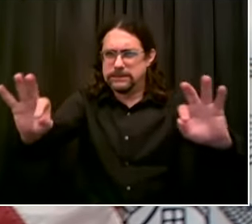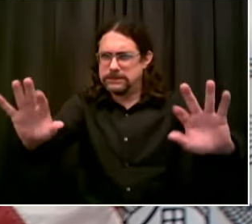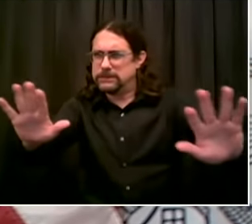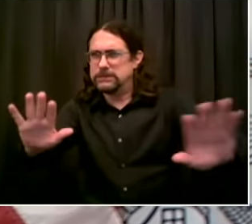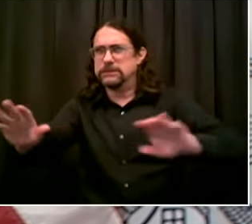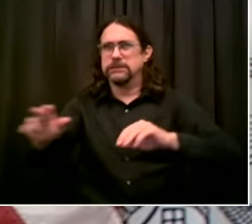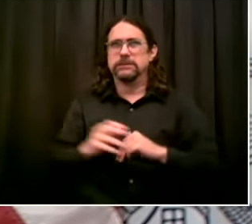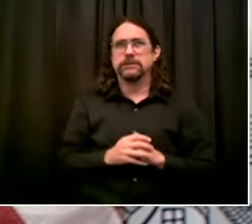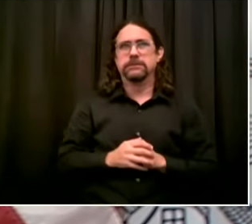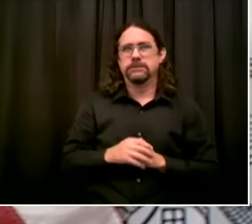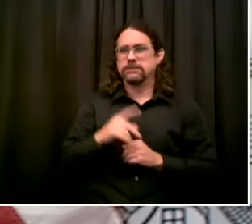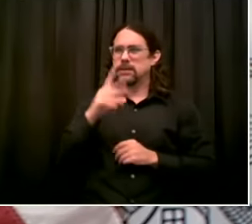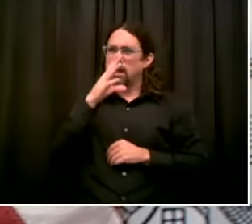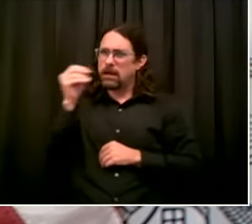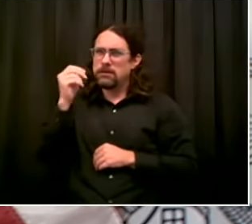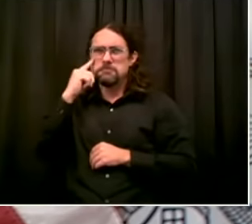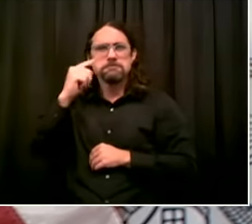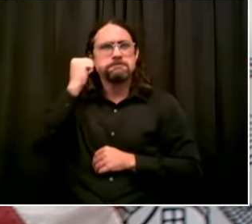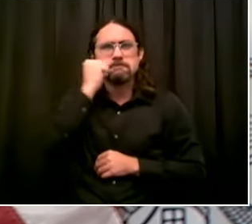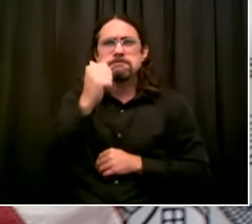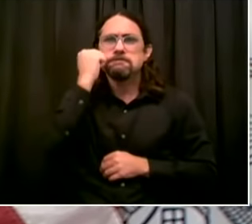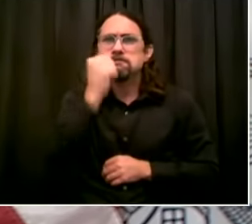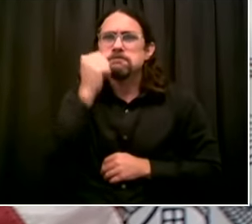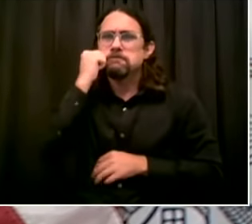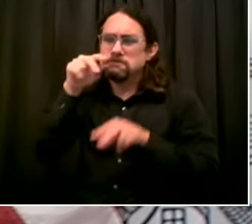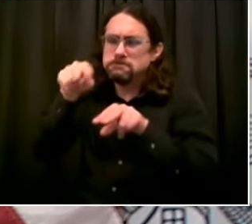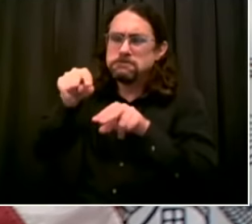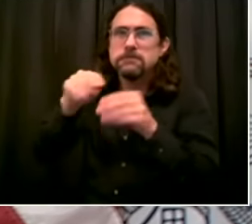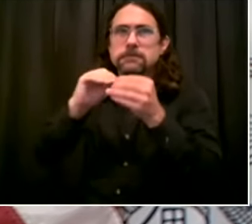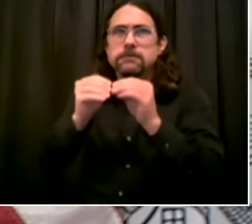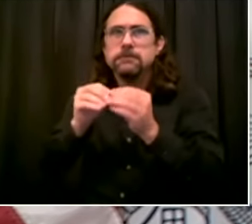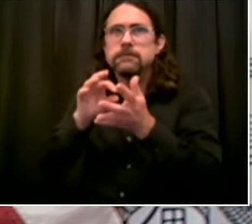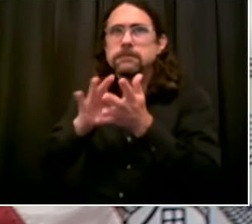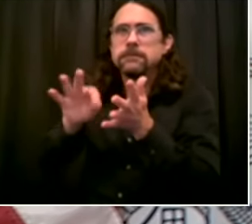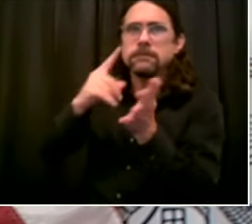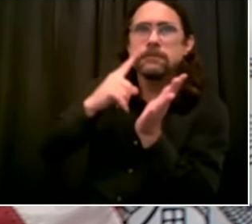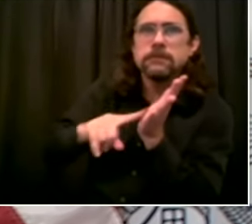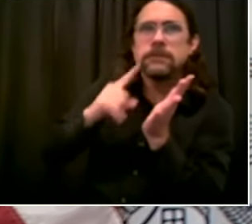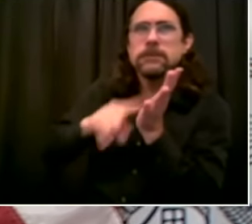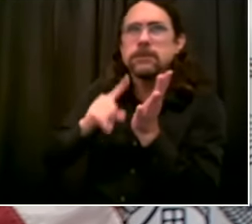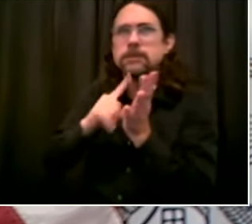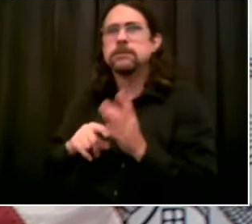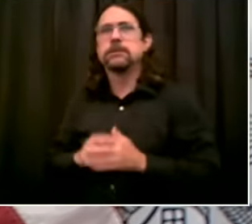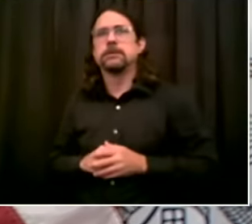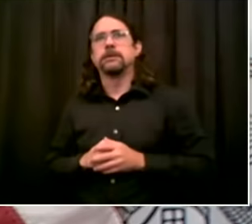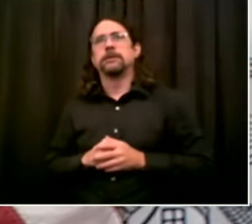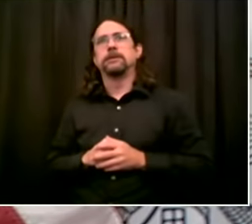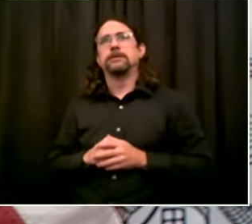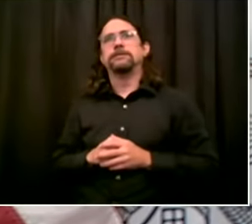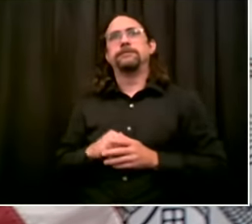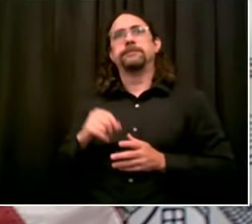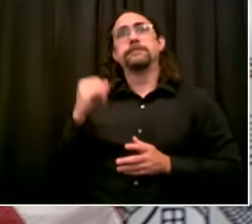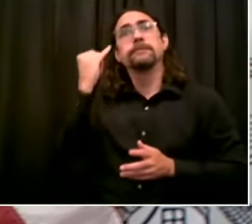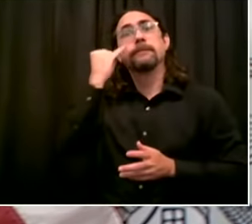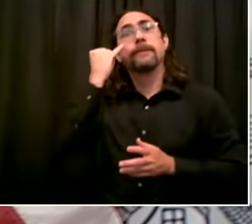FACE MASKS F O THE THAT IS HAPPENING AS WE SPEAK WITH CITY AGENCY PERSONNEL OUT IN THE KEY